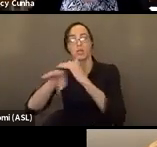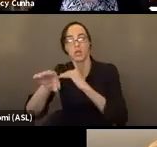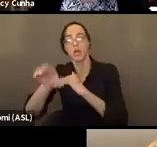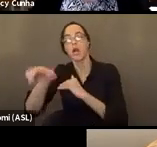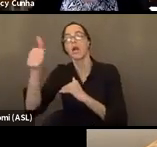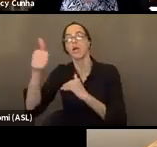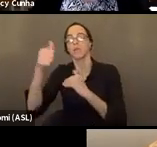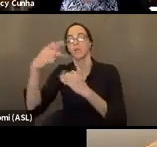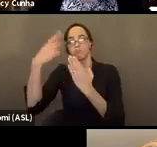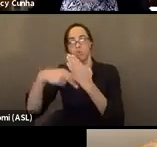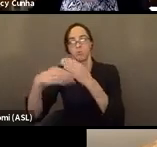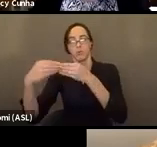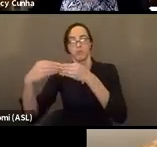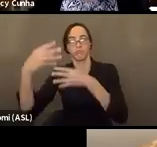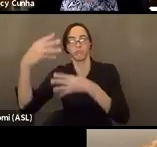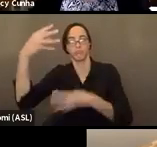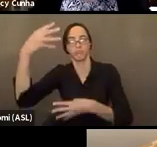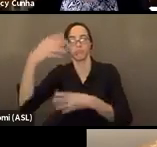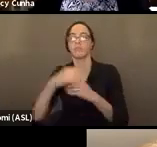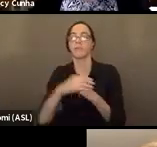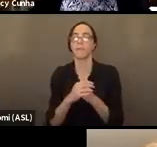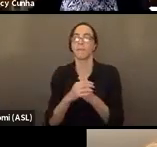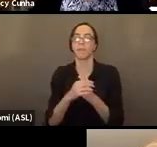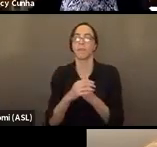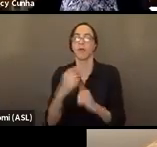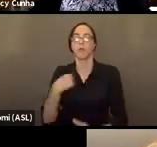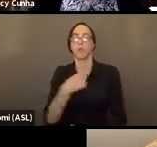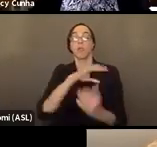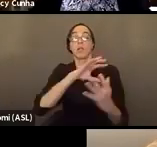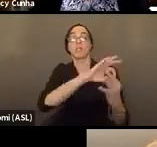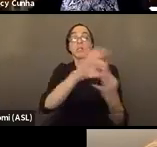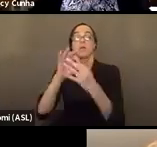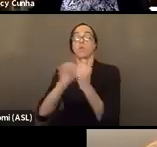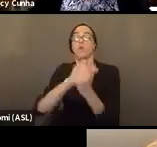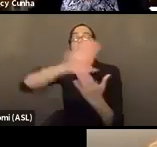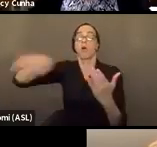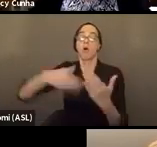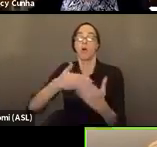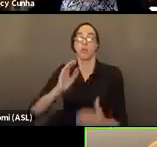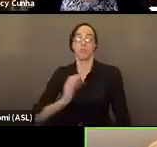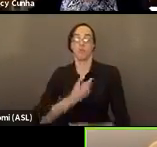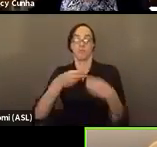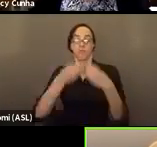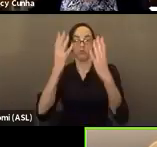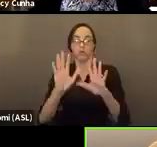programs we're connected to all of our providers in the community that's right and paul and i have